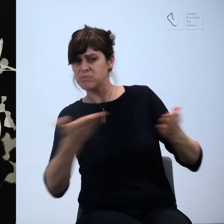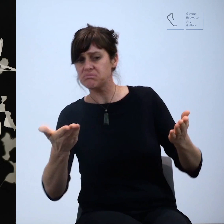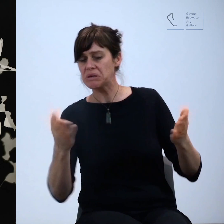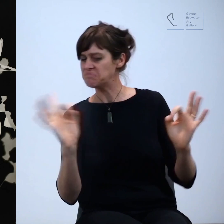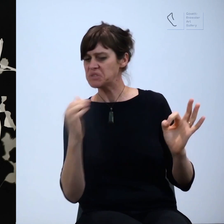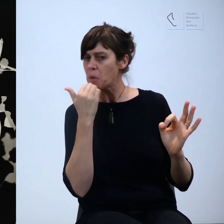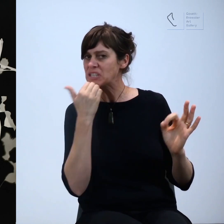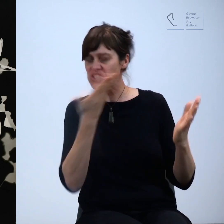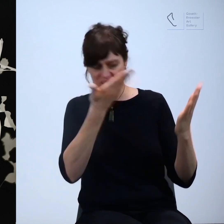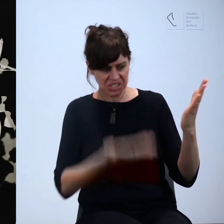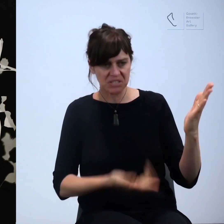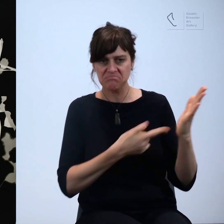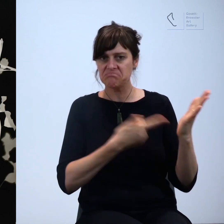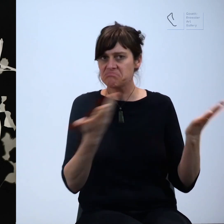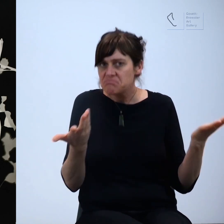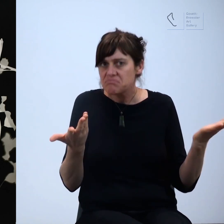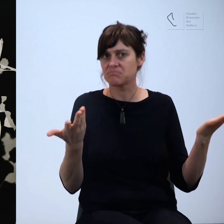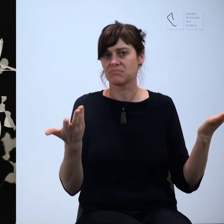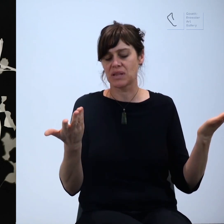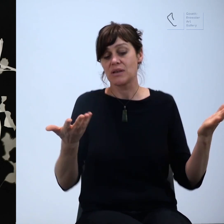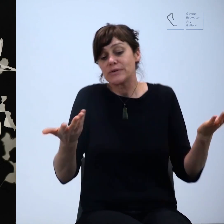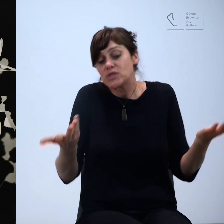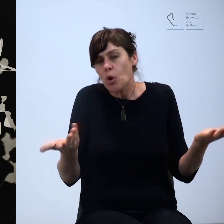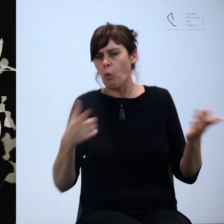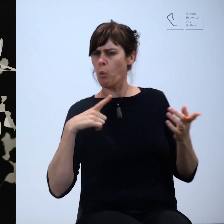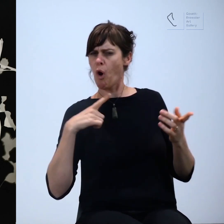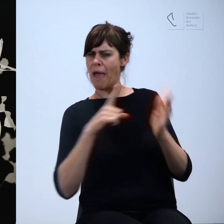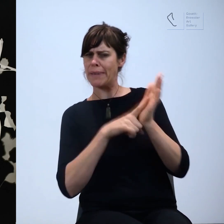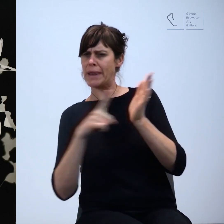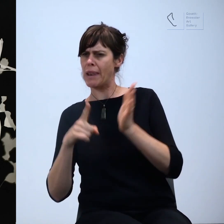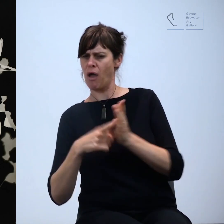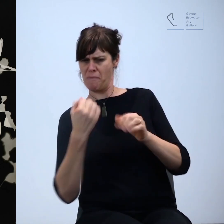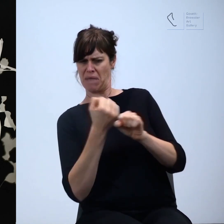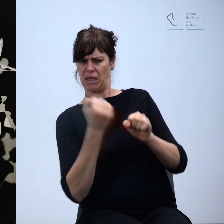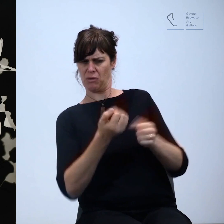he has left us almost no writing about them